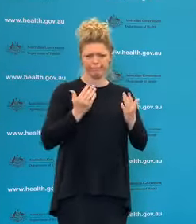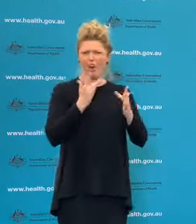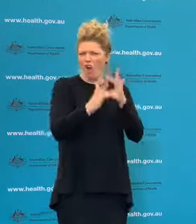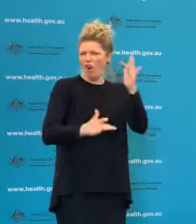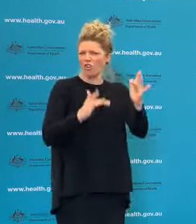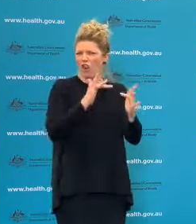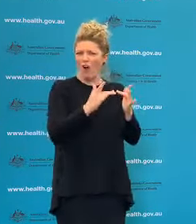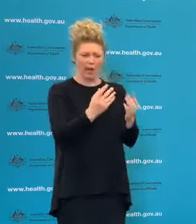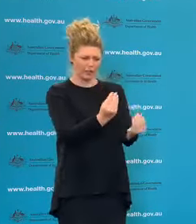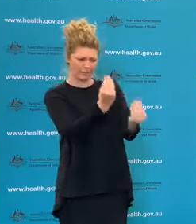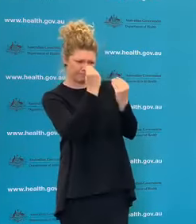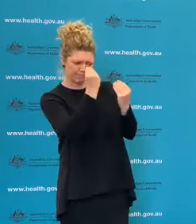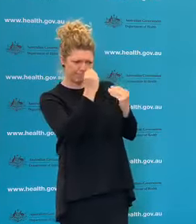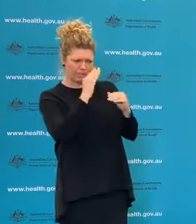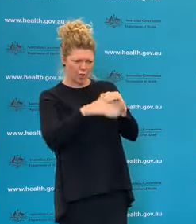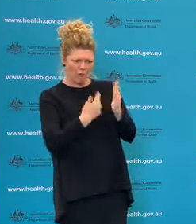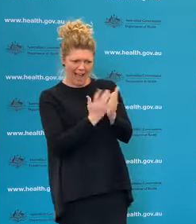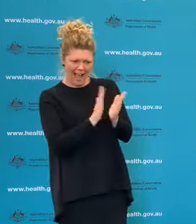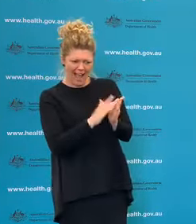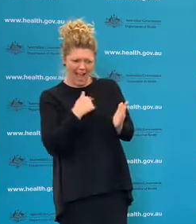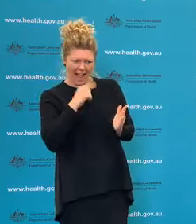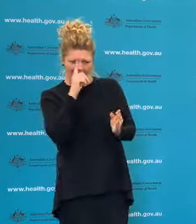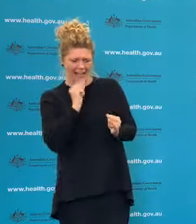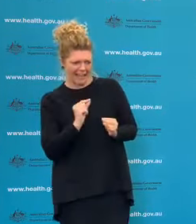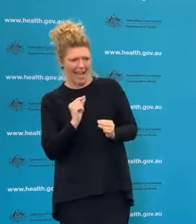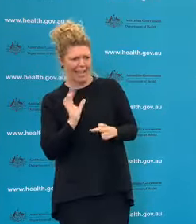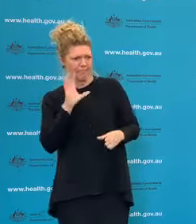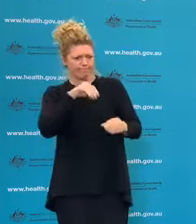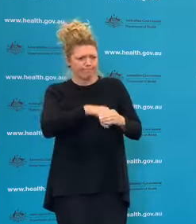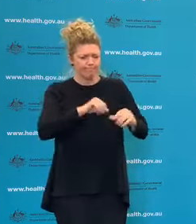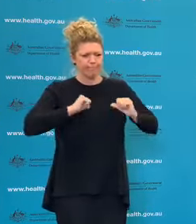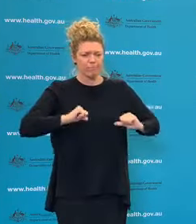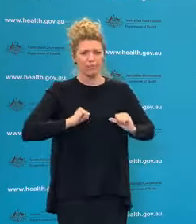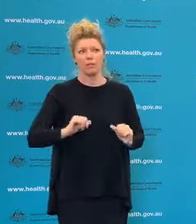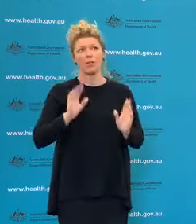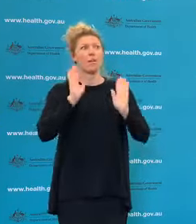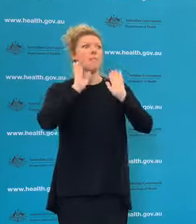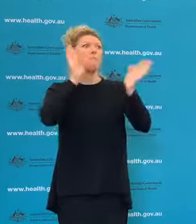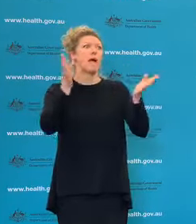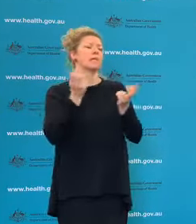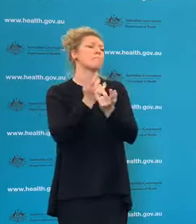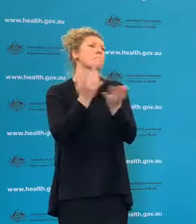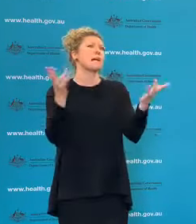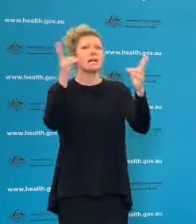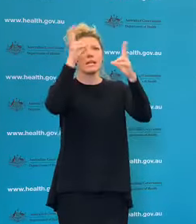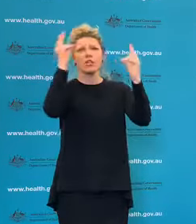dependency nursing. We were overwhelmed by the amazing response we saw of nurses